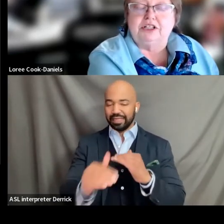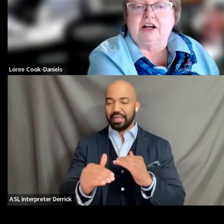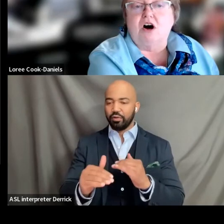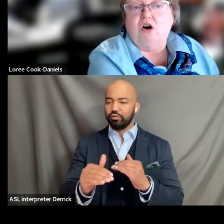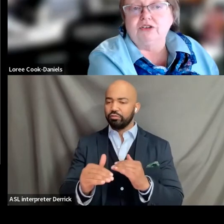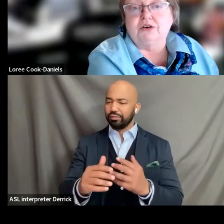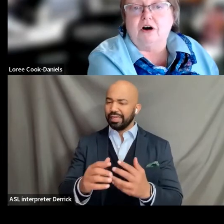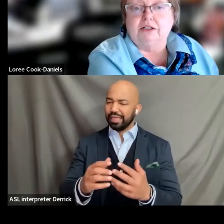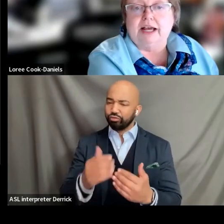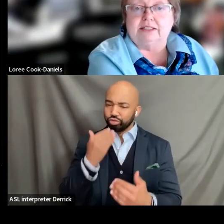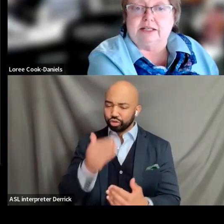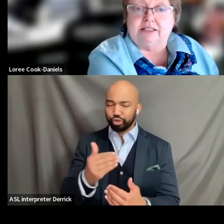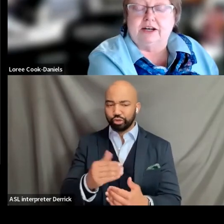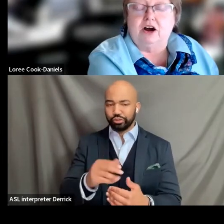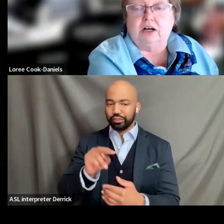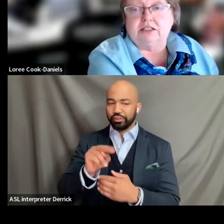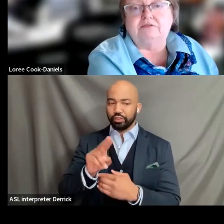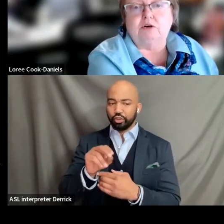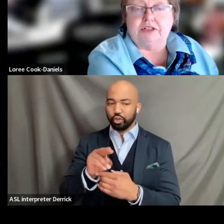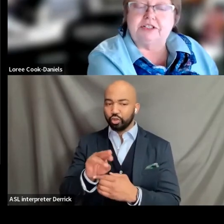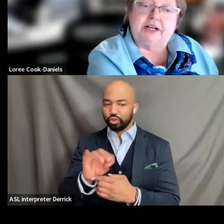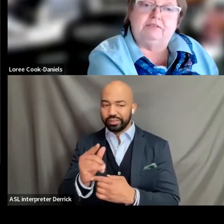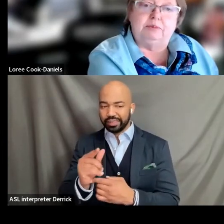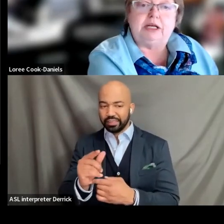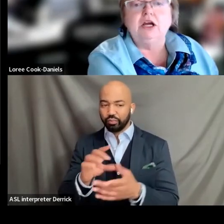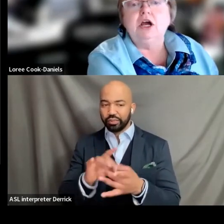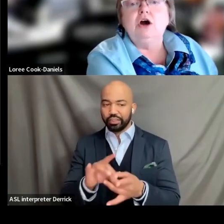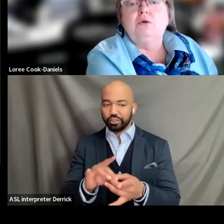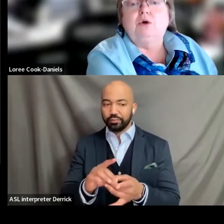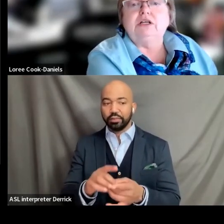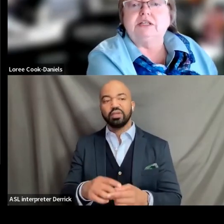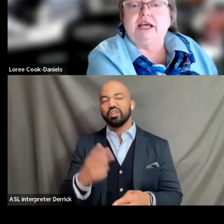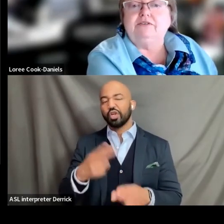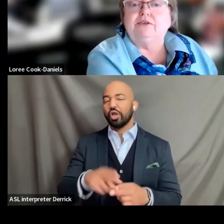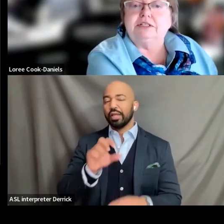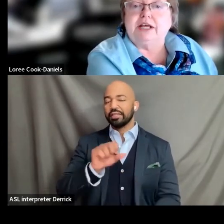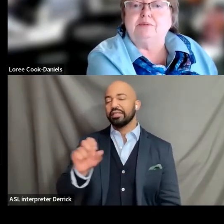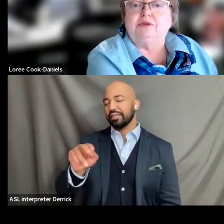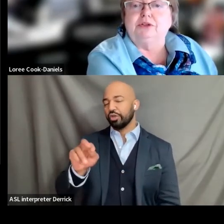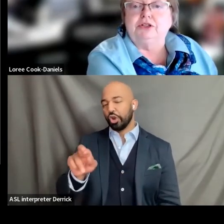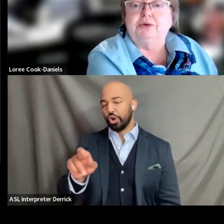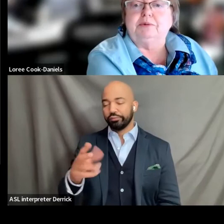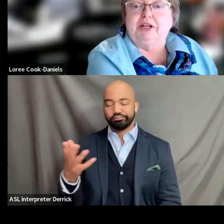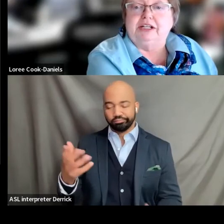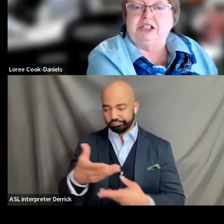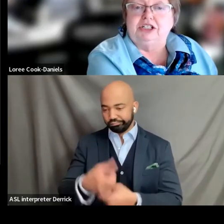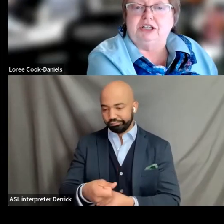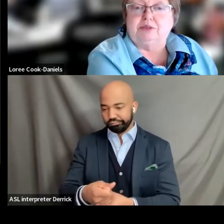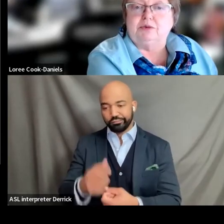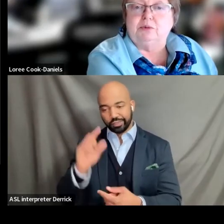which they also called SSNR 'cause of course it's a government. While safe, stable, nurturing relationships